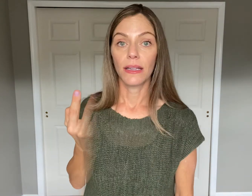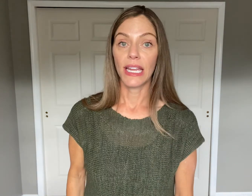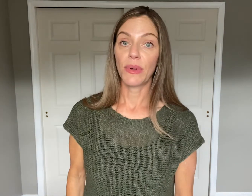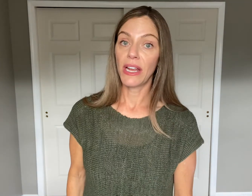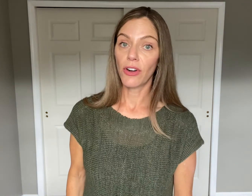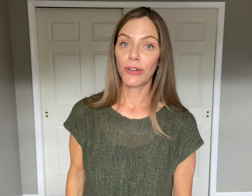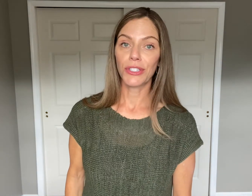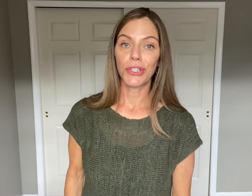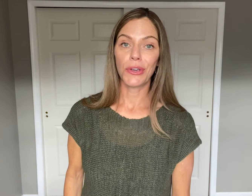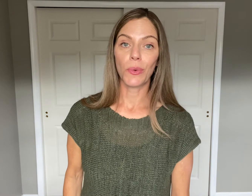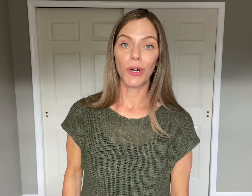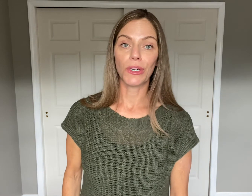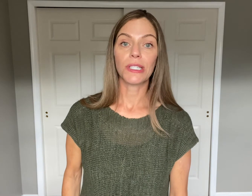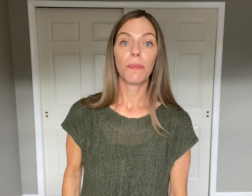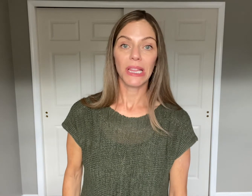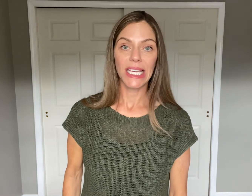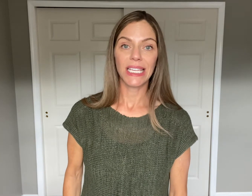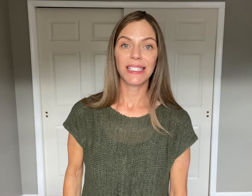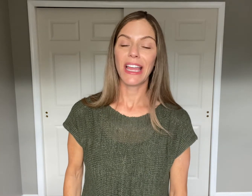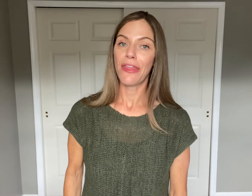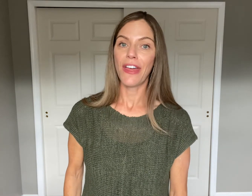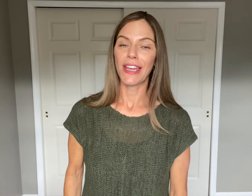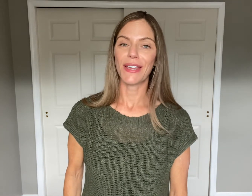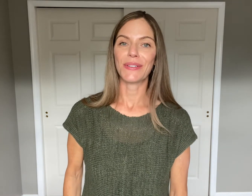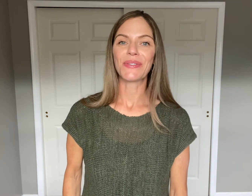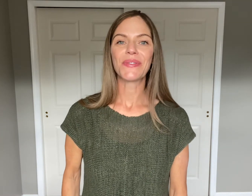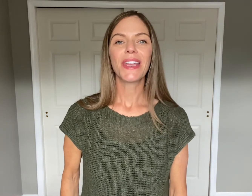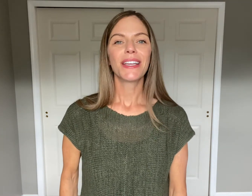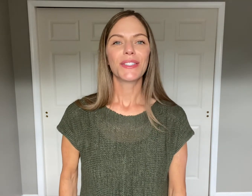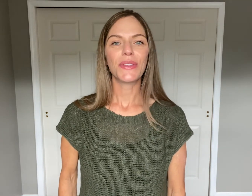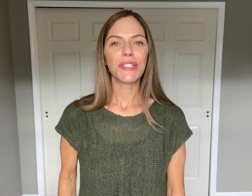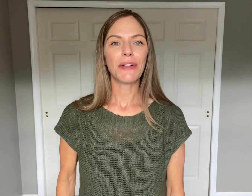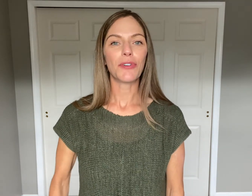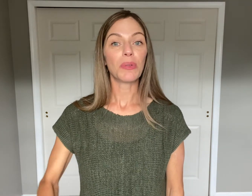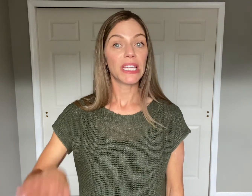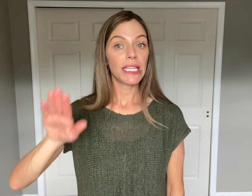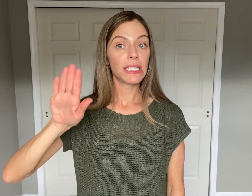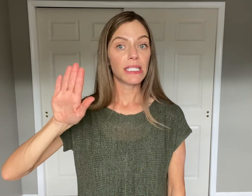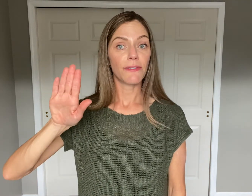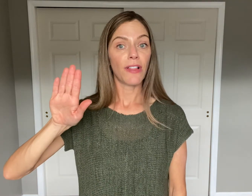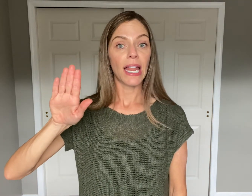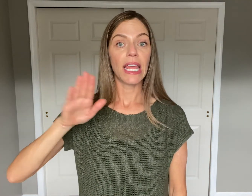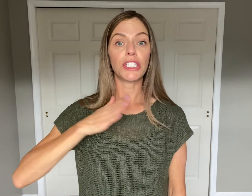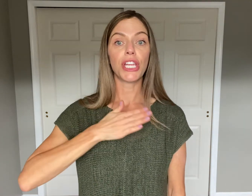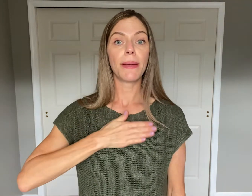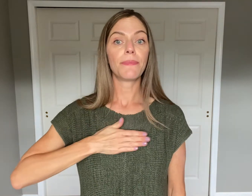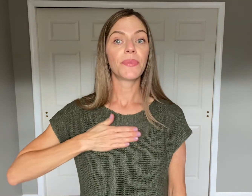Now it never hurts to know the words PLEASE and THANK YOU. So the sign forPLEASE is a flat handshape,